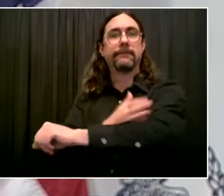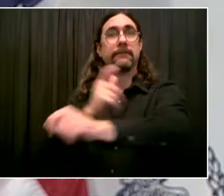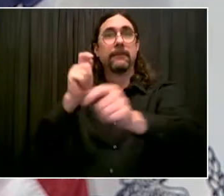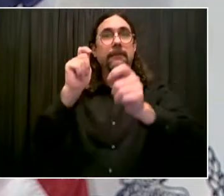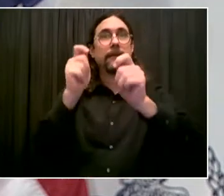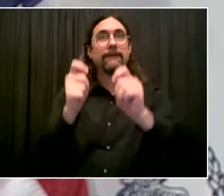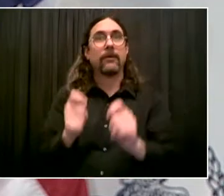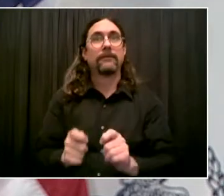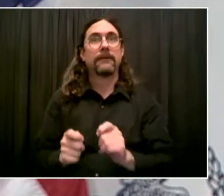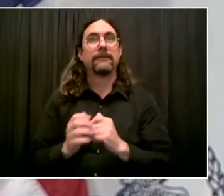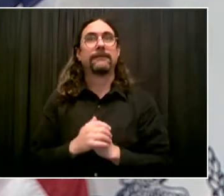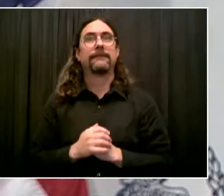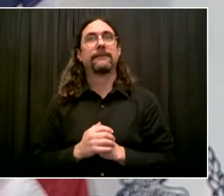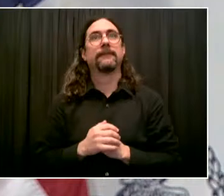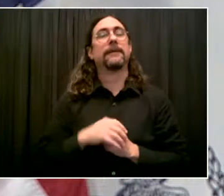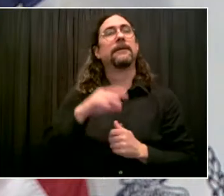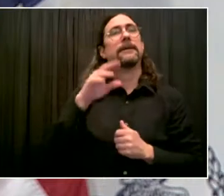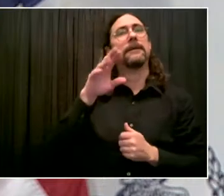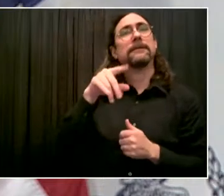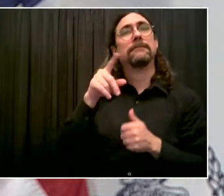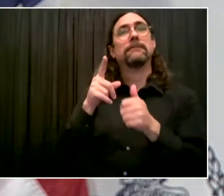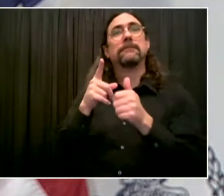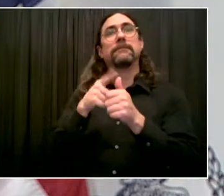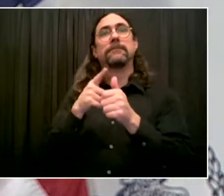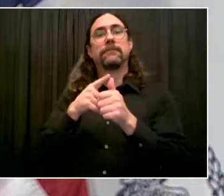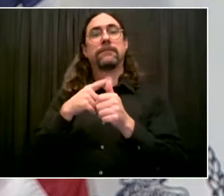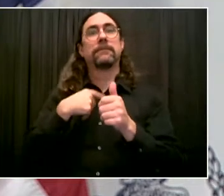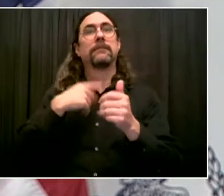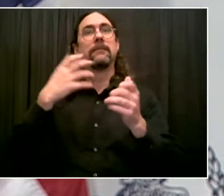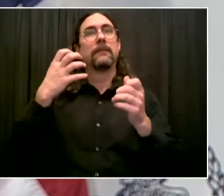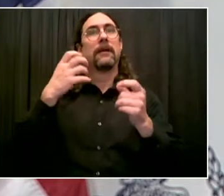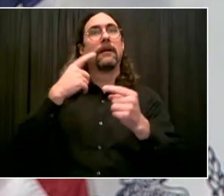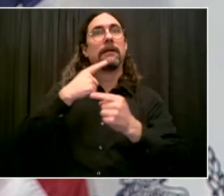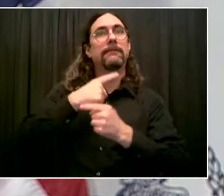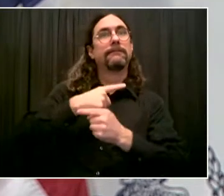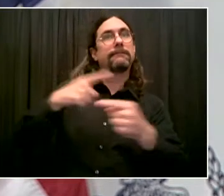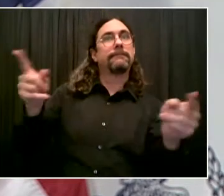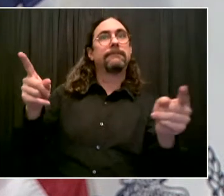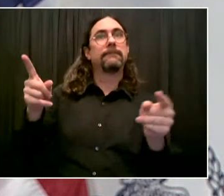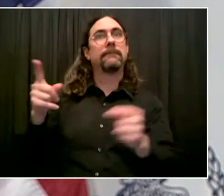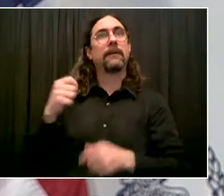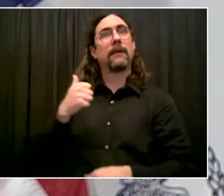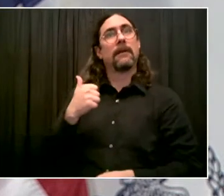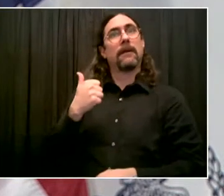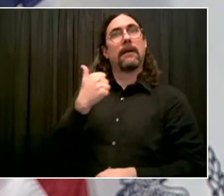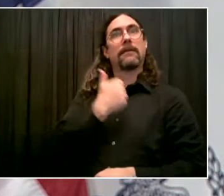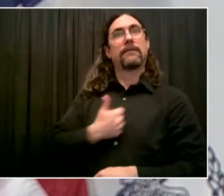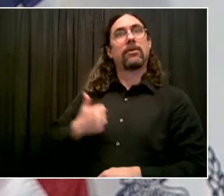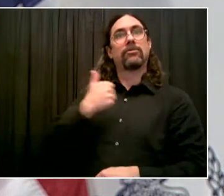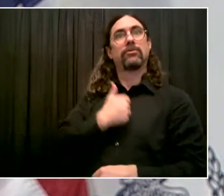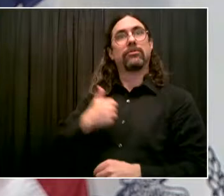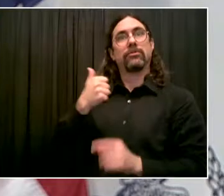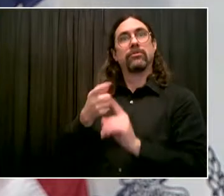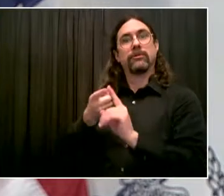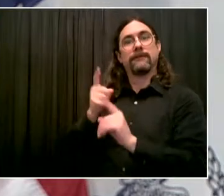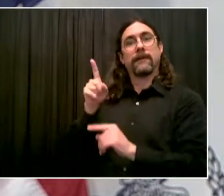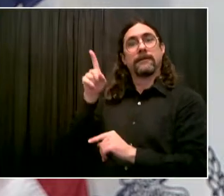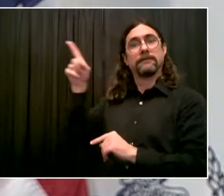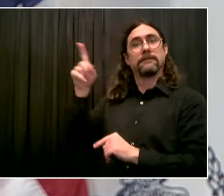FIRST QUESTION, GO BACK TO POLICE REFORM CKPAAGE YOU PUT OUT. HET IRFSST ONENE I FEATURED AN